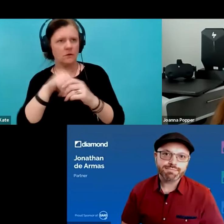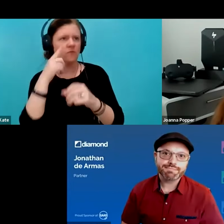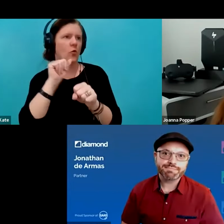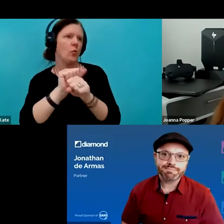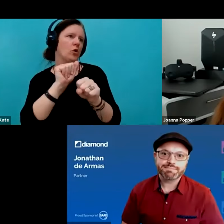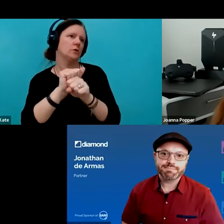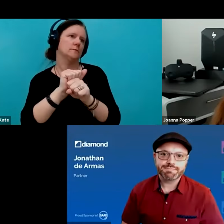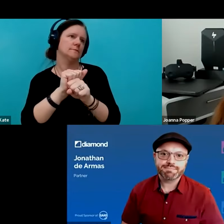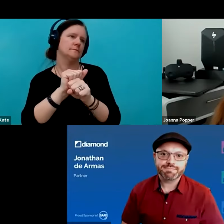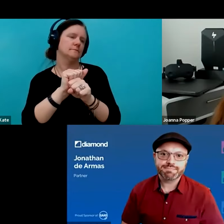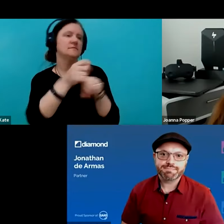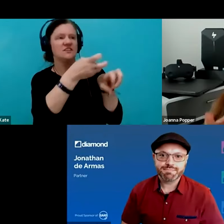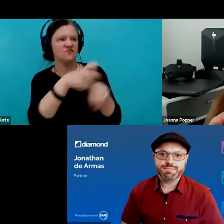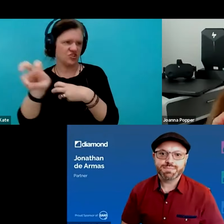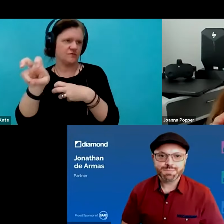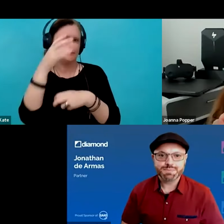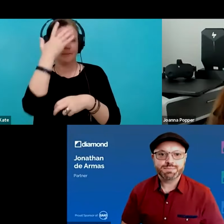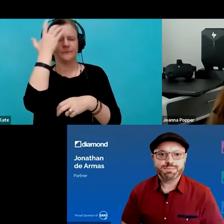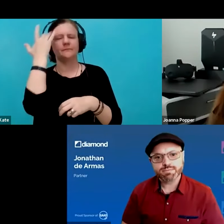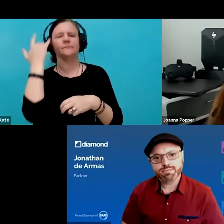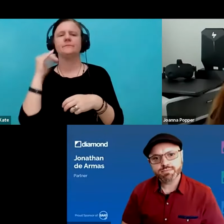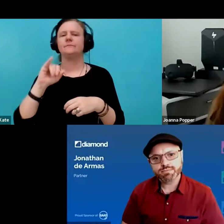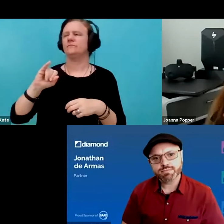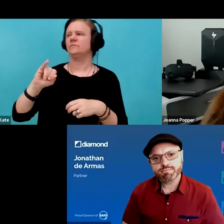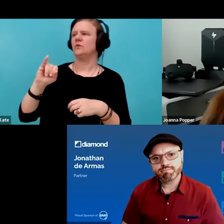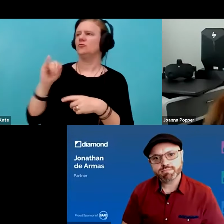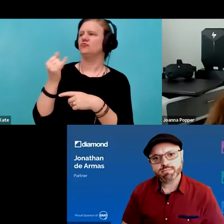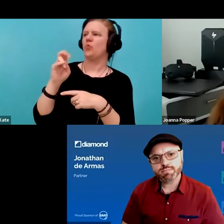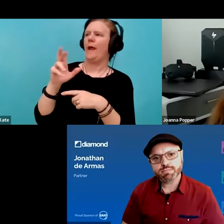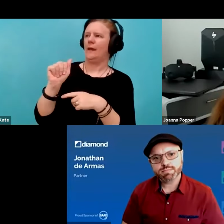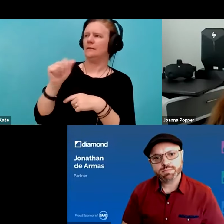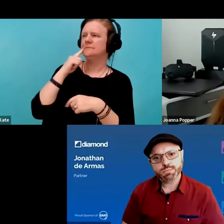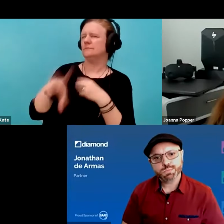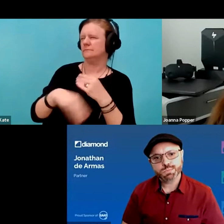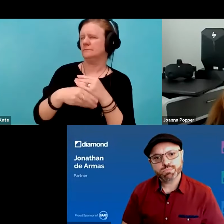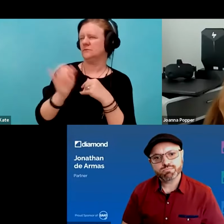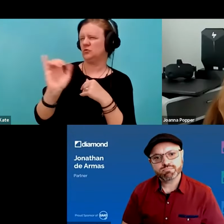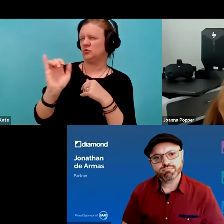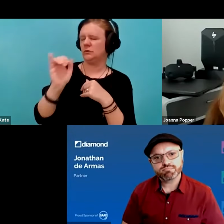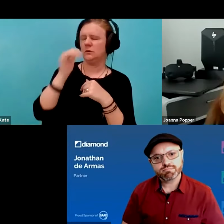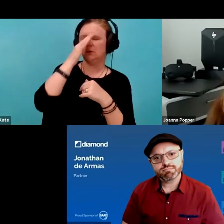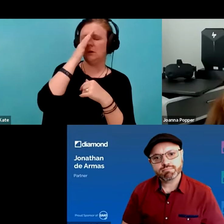have made the shift. Joanna Popper: I also want to add, I think there's different there's different questions popping up. But, you know,